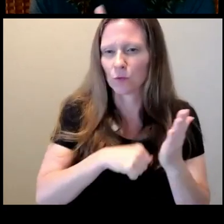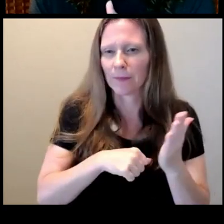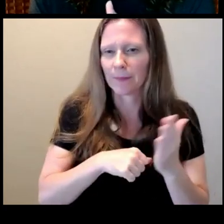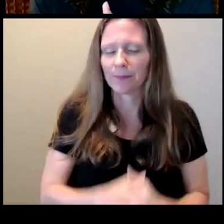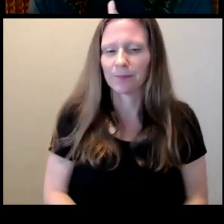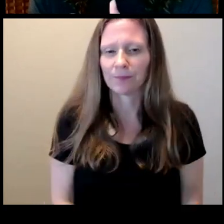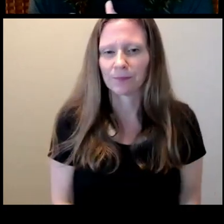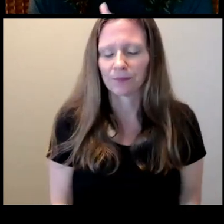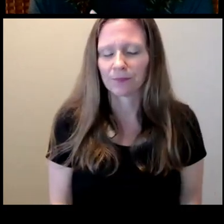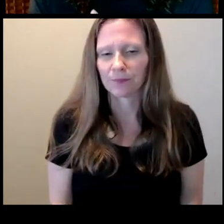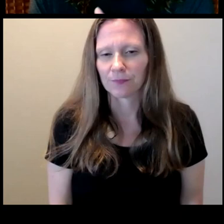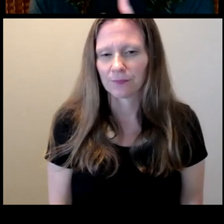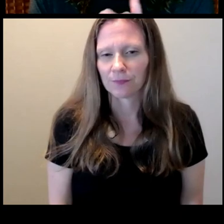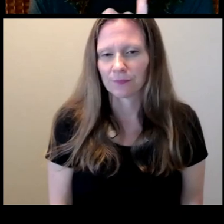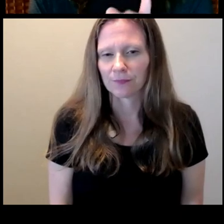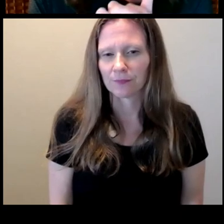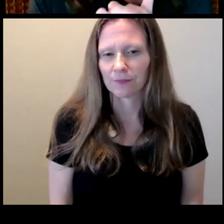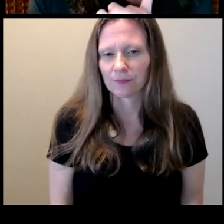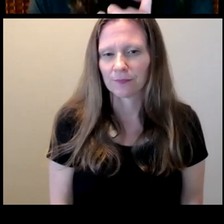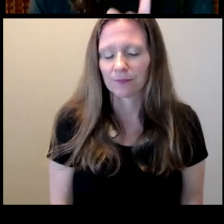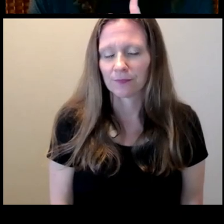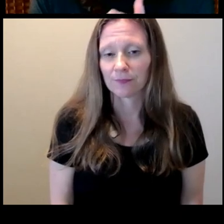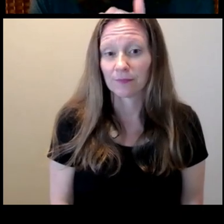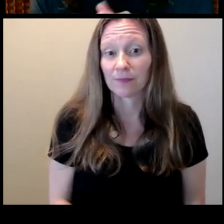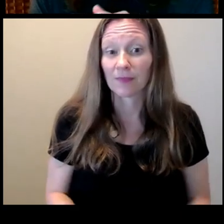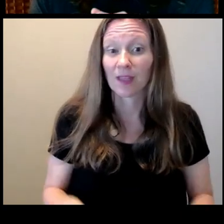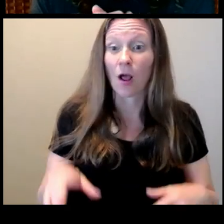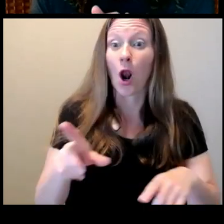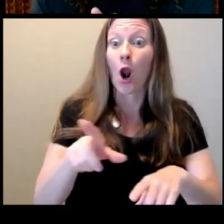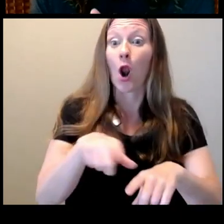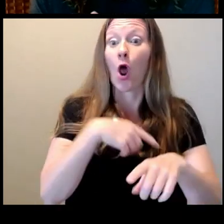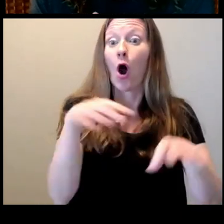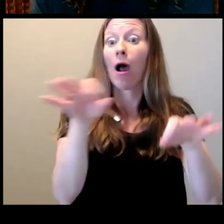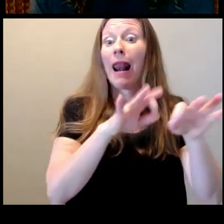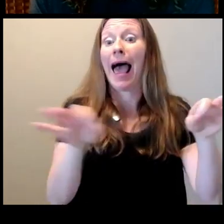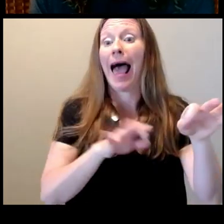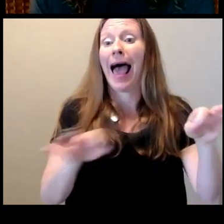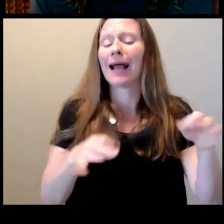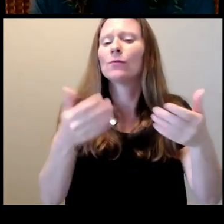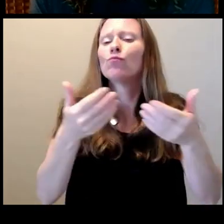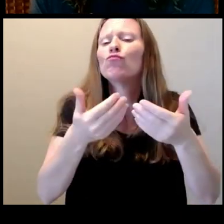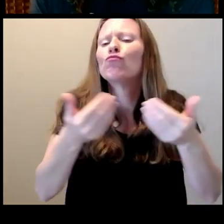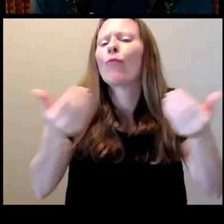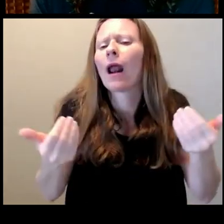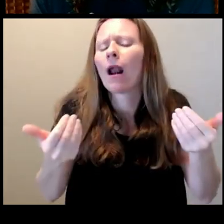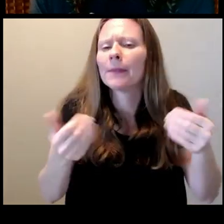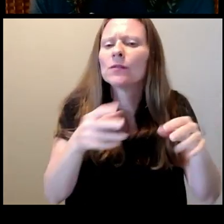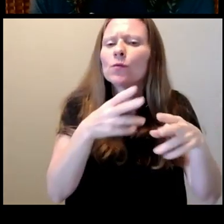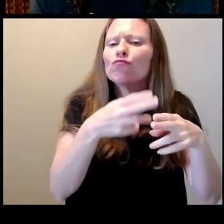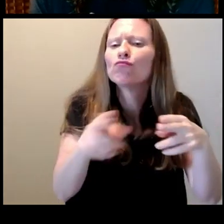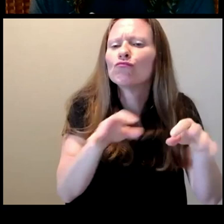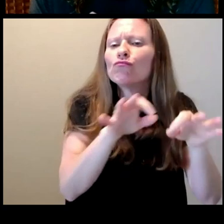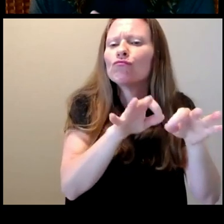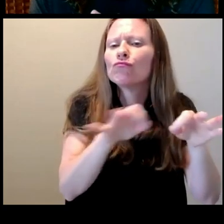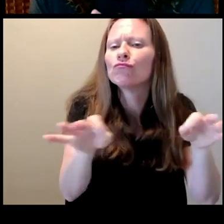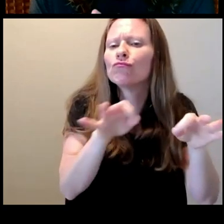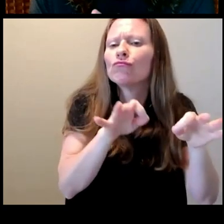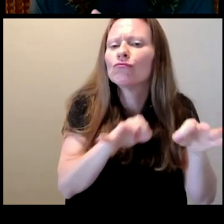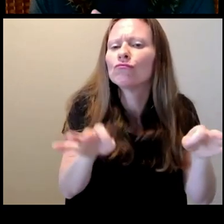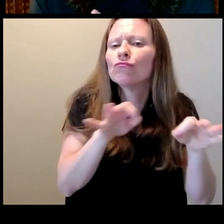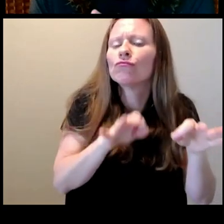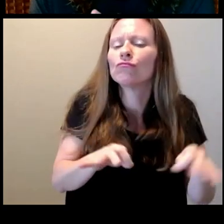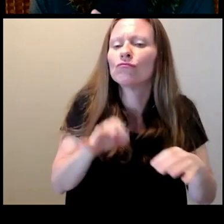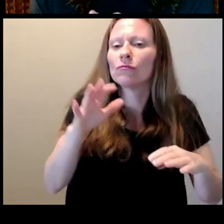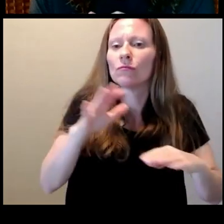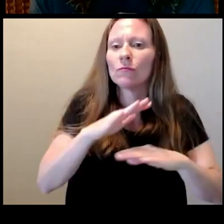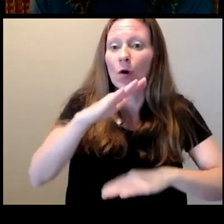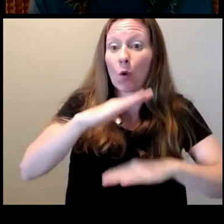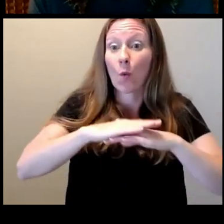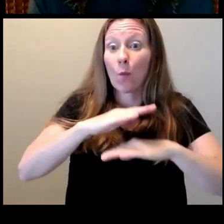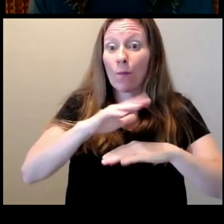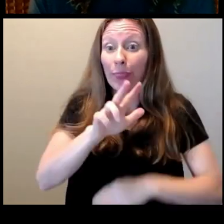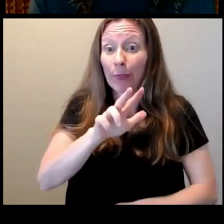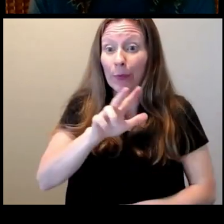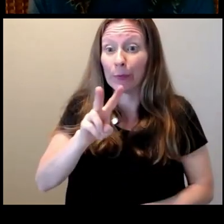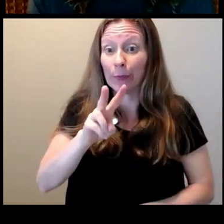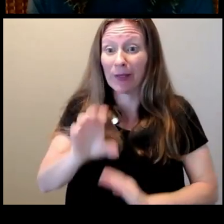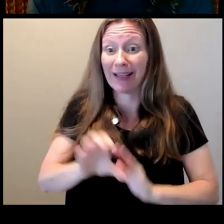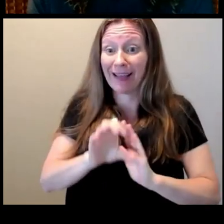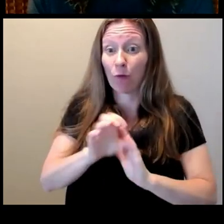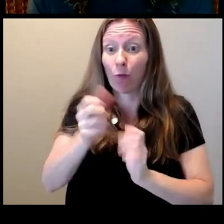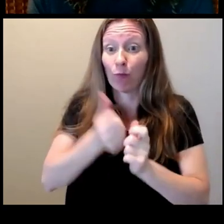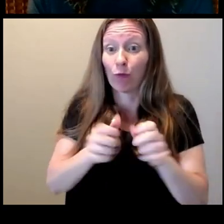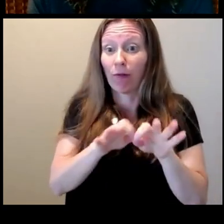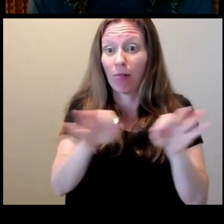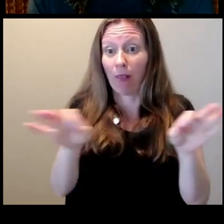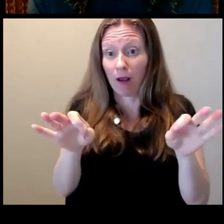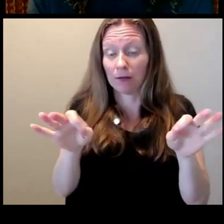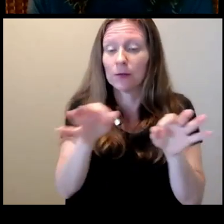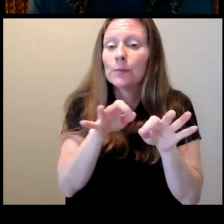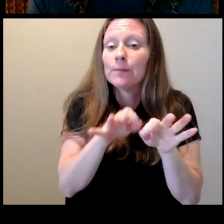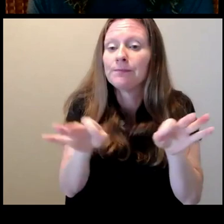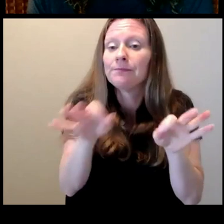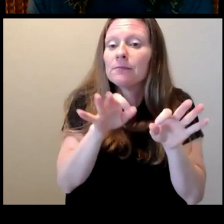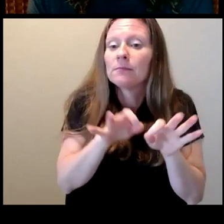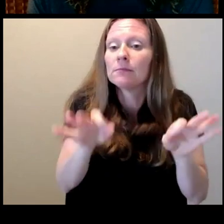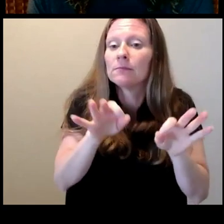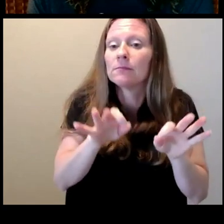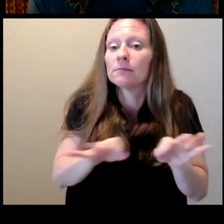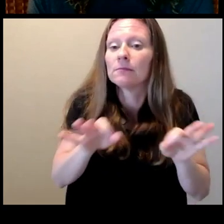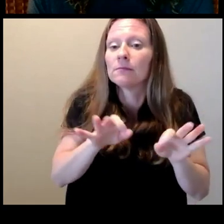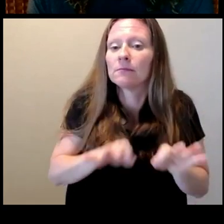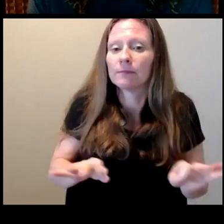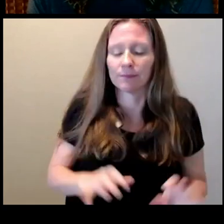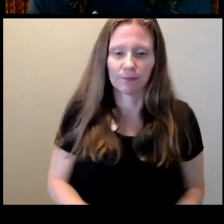I'm going to break up the long lines, to keep each one no longer than 32 characters per